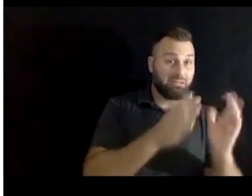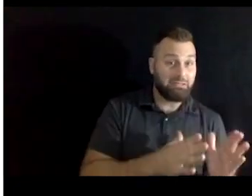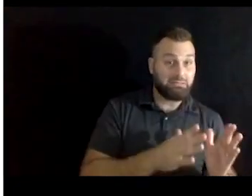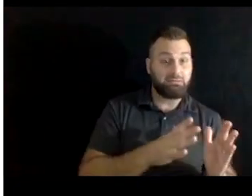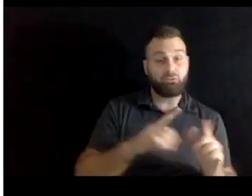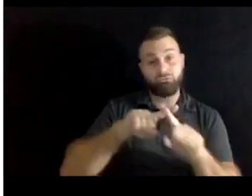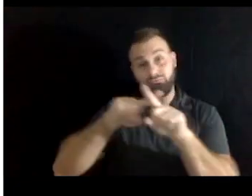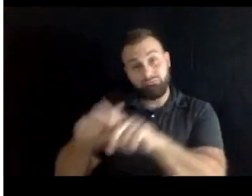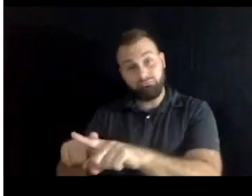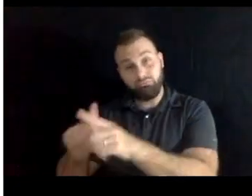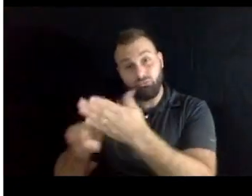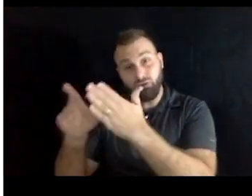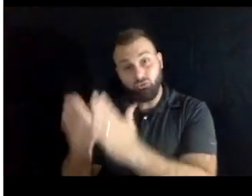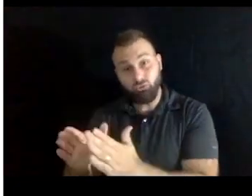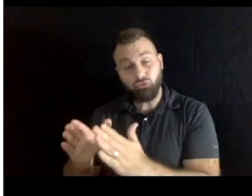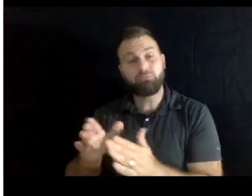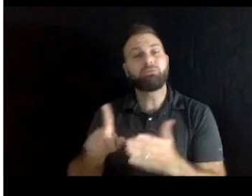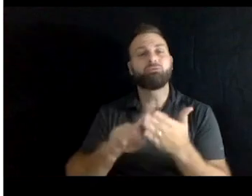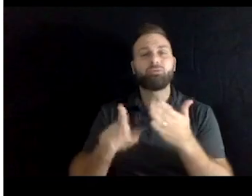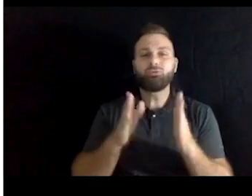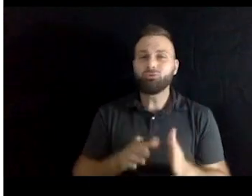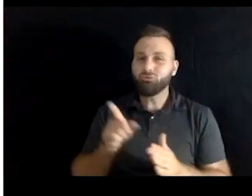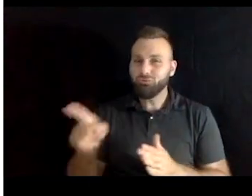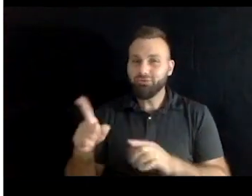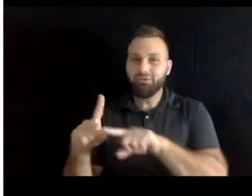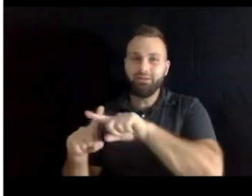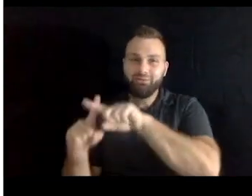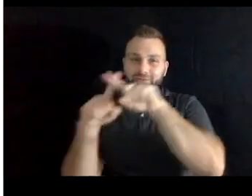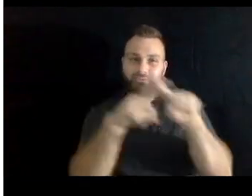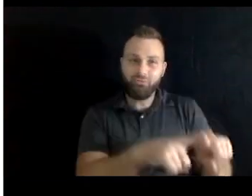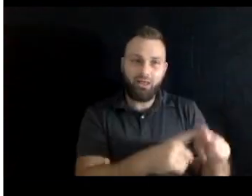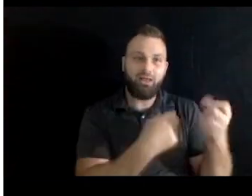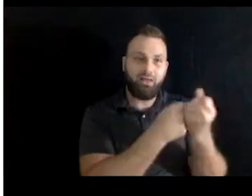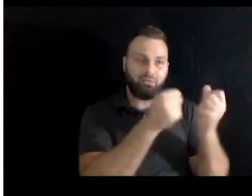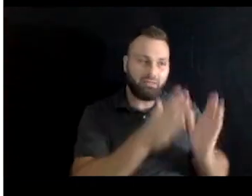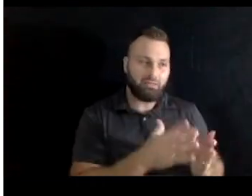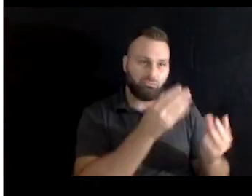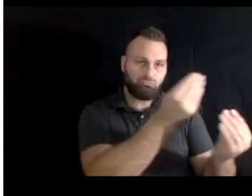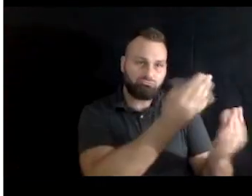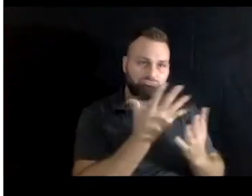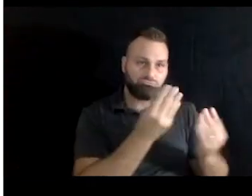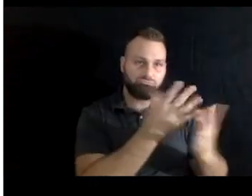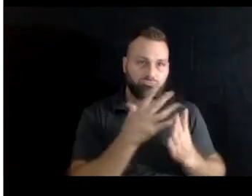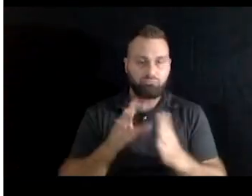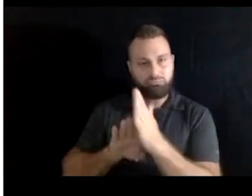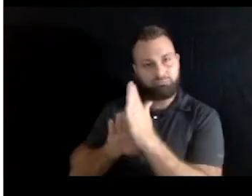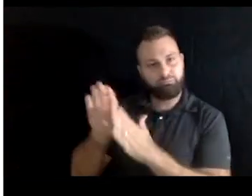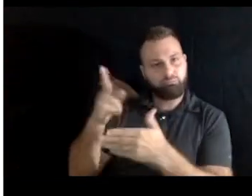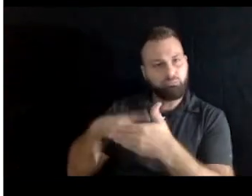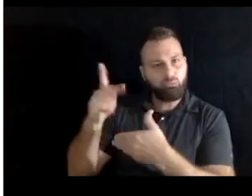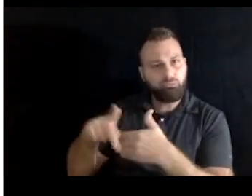Researchers like me need advocates to inform program development and testing. If researchers